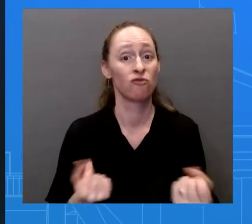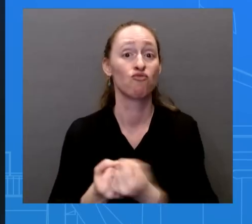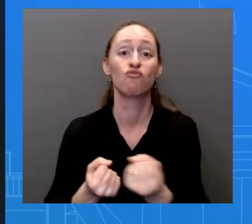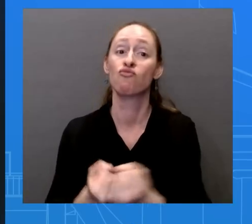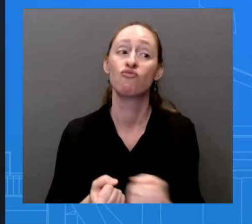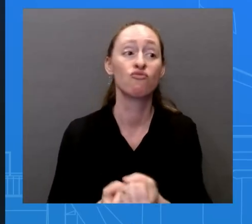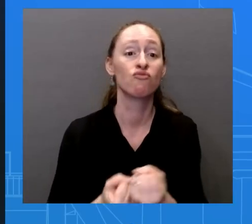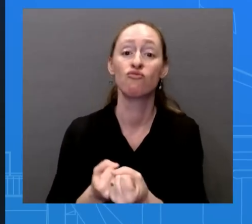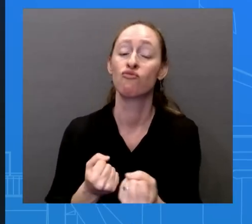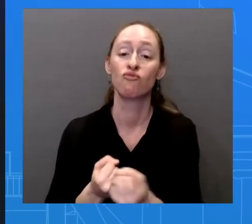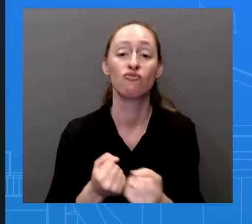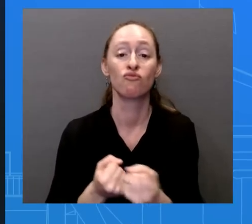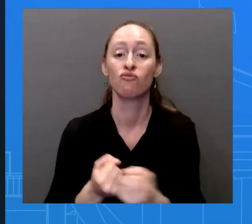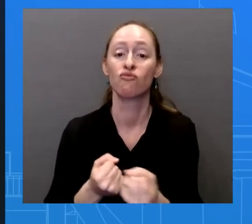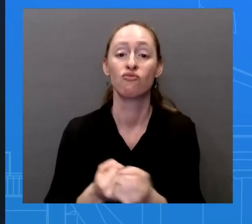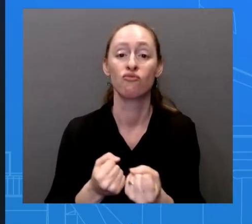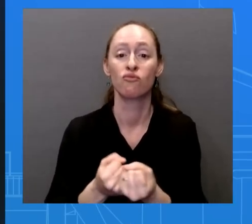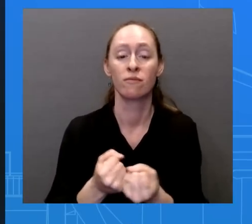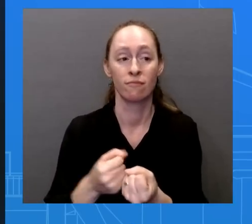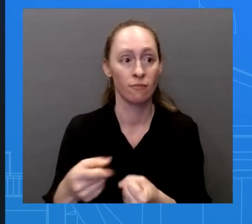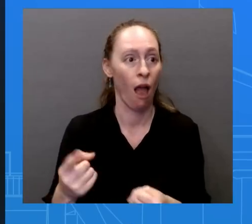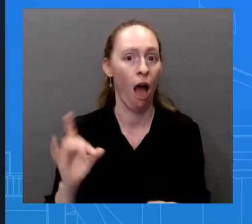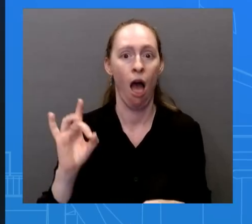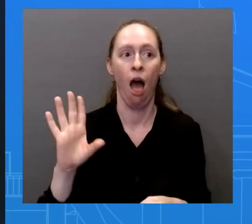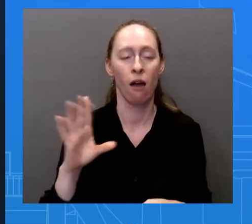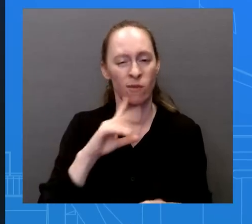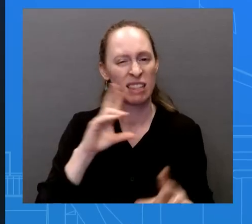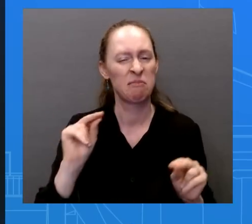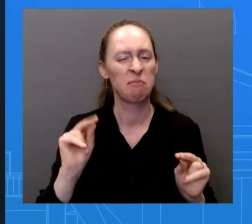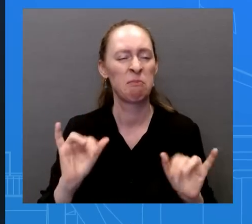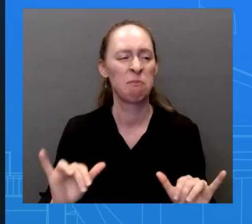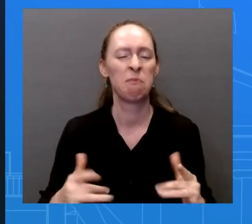Just to follow up on some questions from my colleagues about this review in Saudi relations: